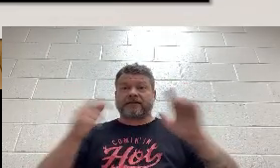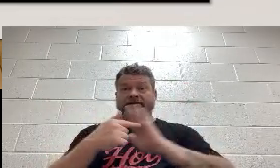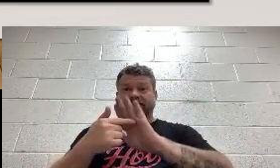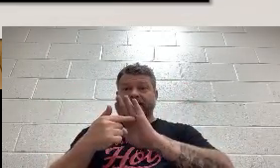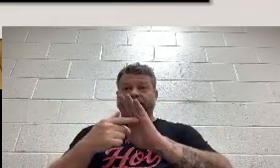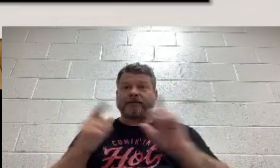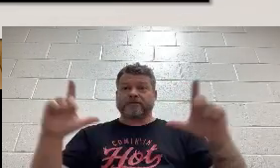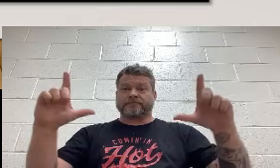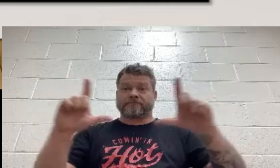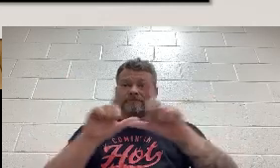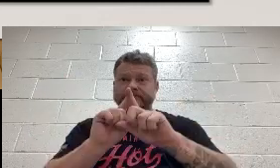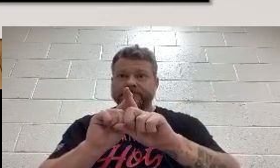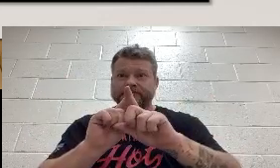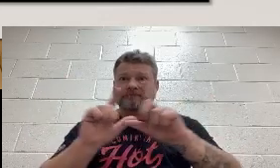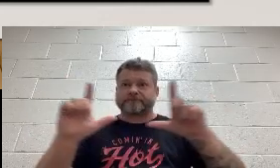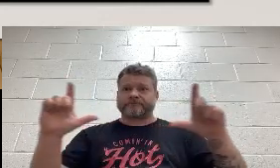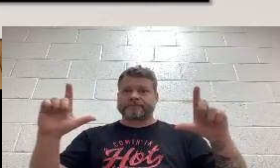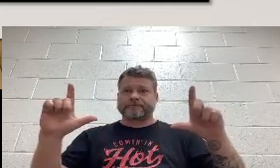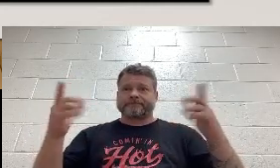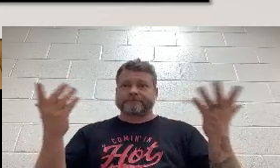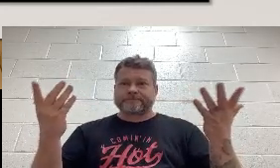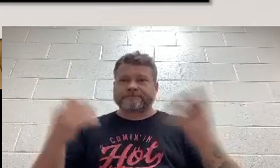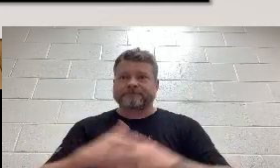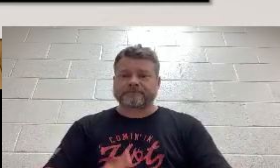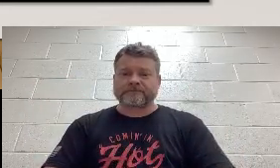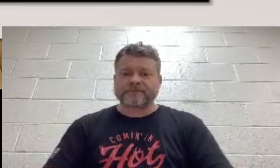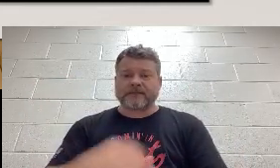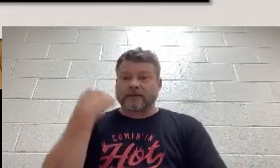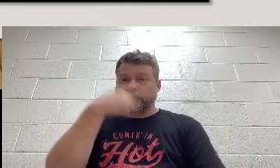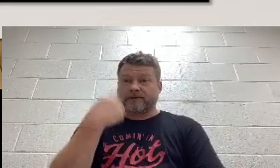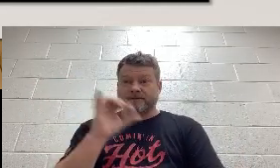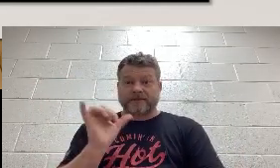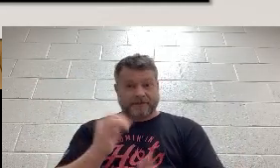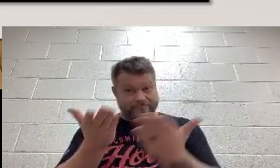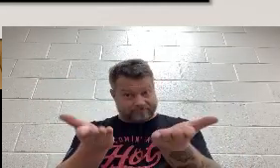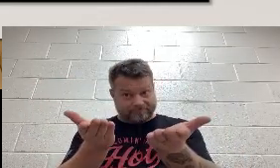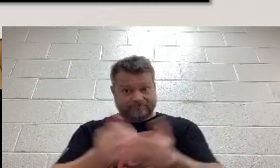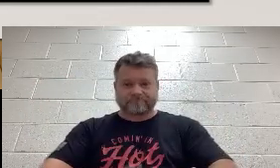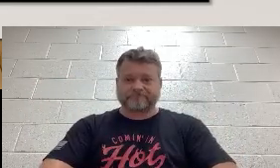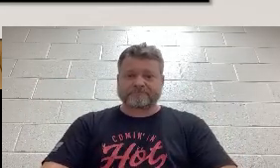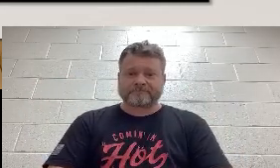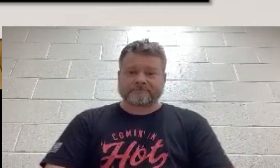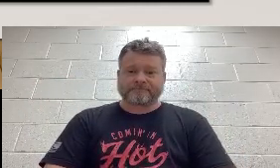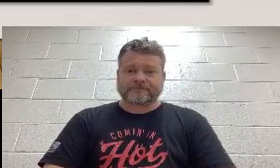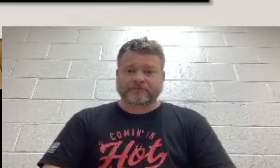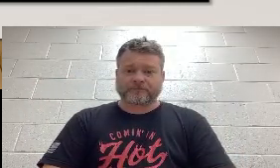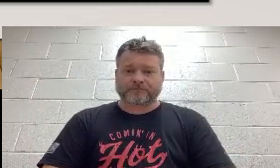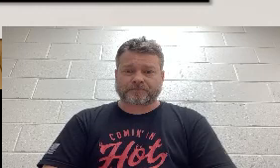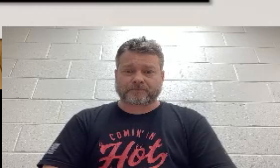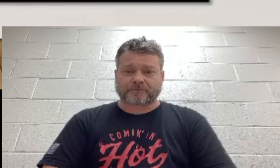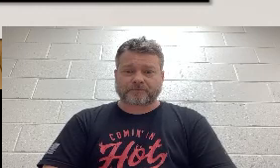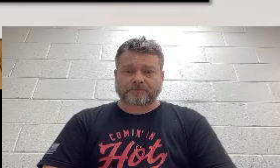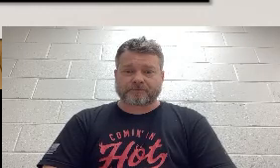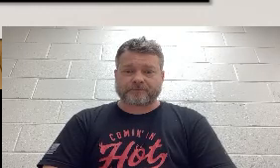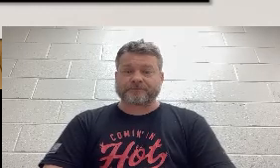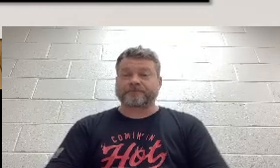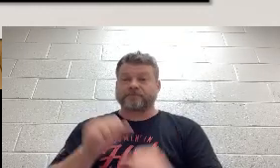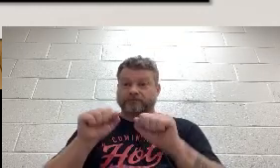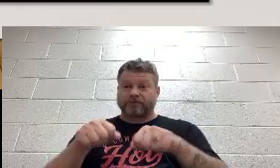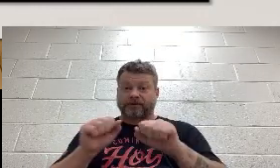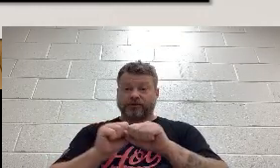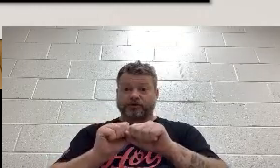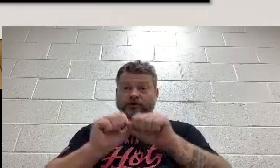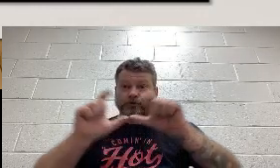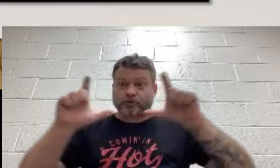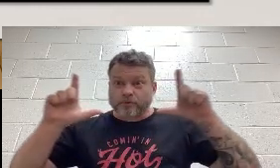this document and this is what it looks like. You can zoom it in if you want to see something